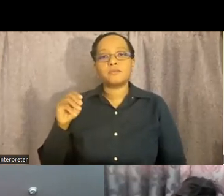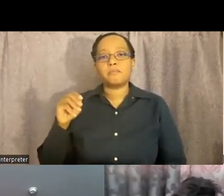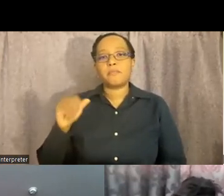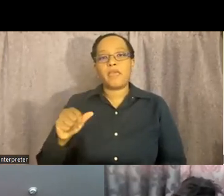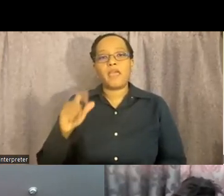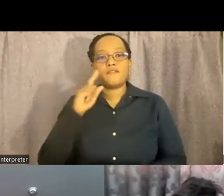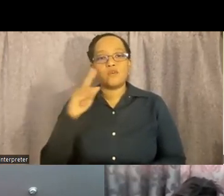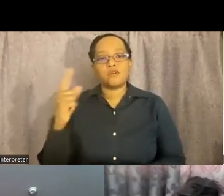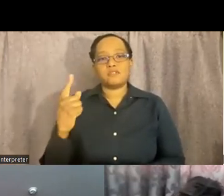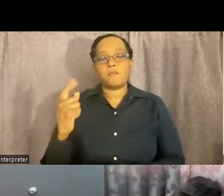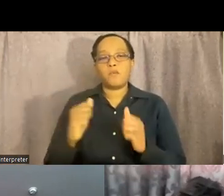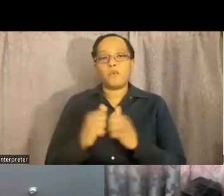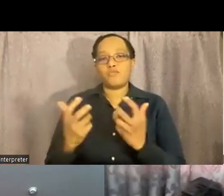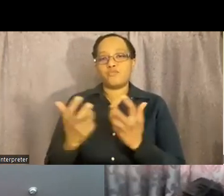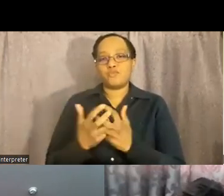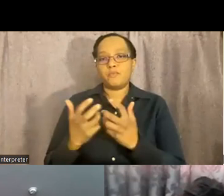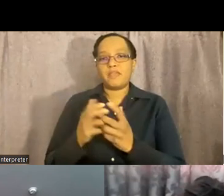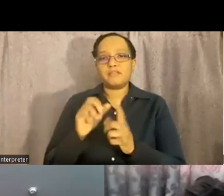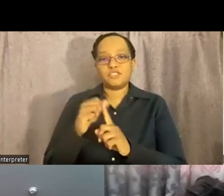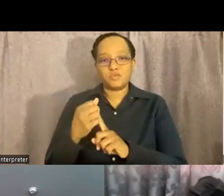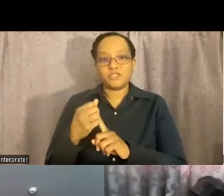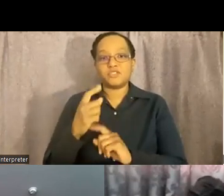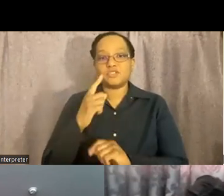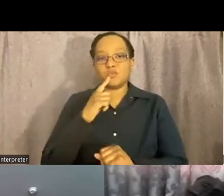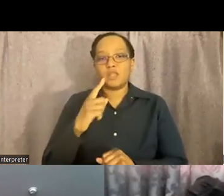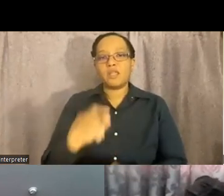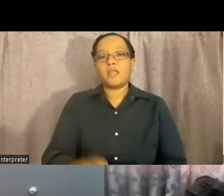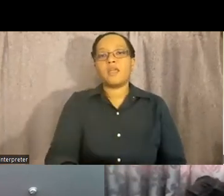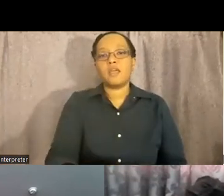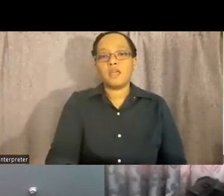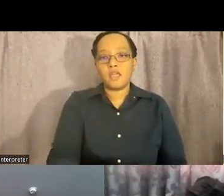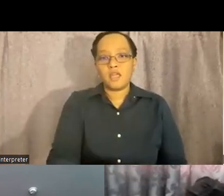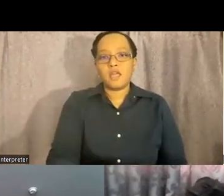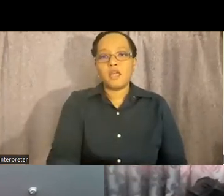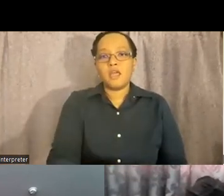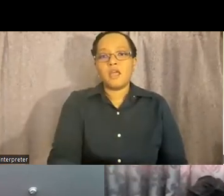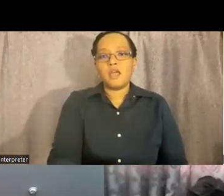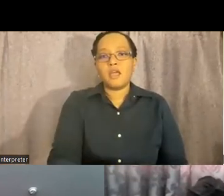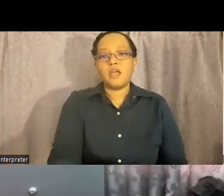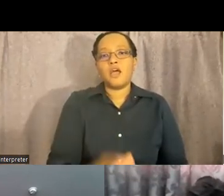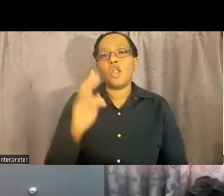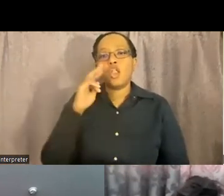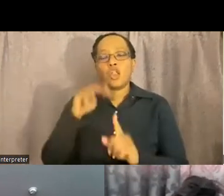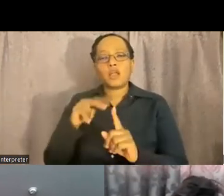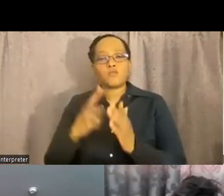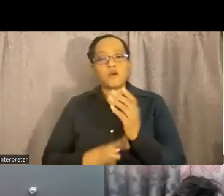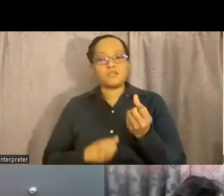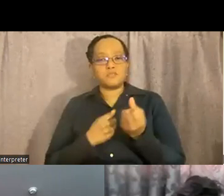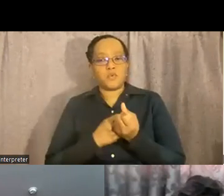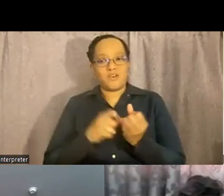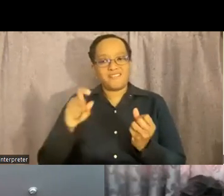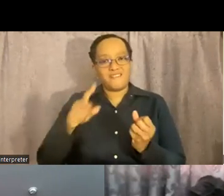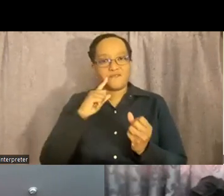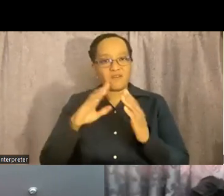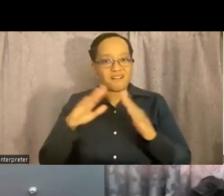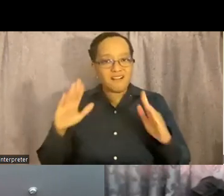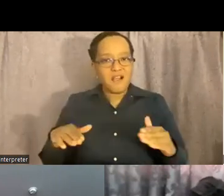Really looking at the support that one needs for housing and how we can make adjustments